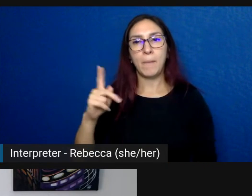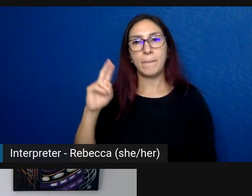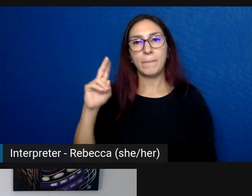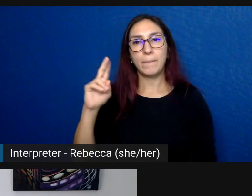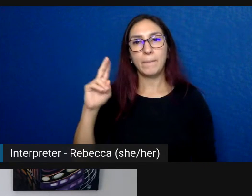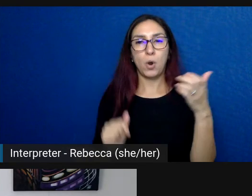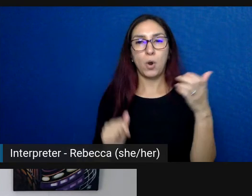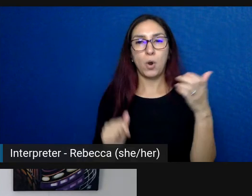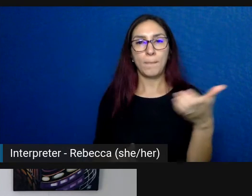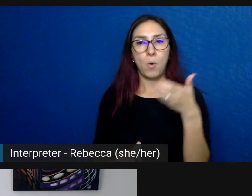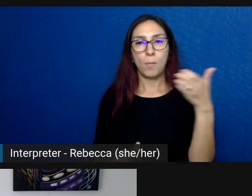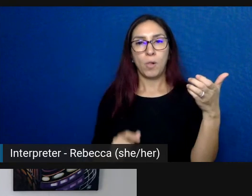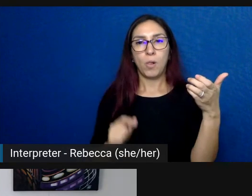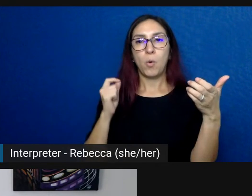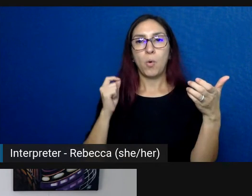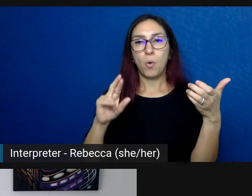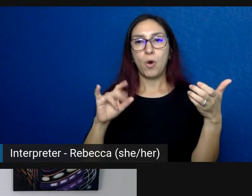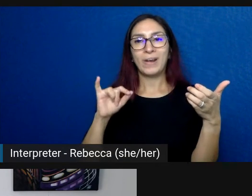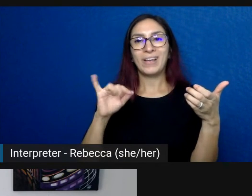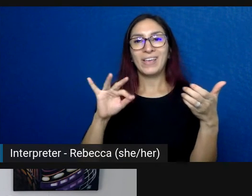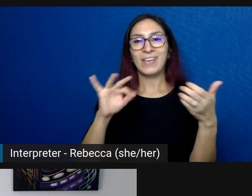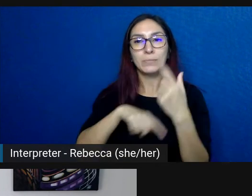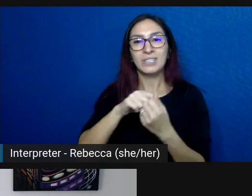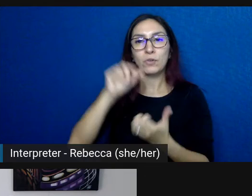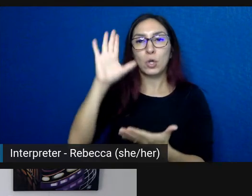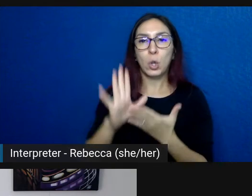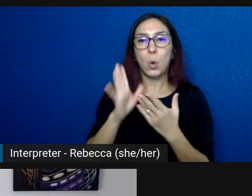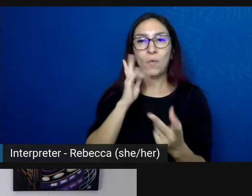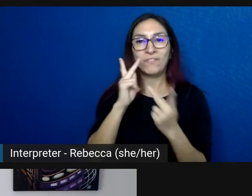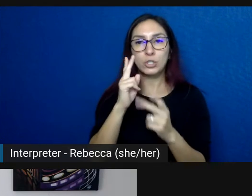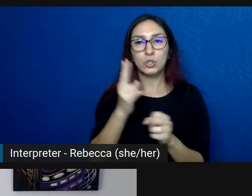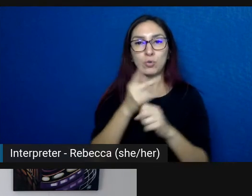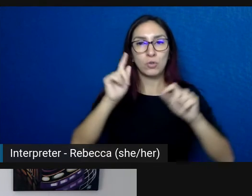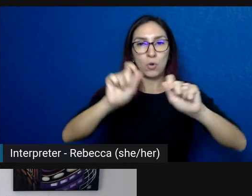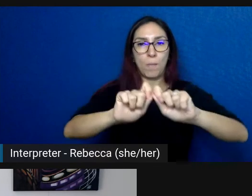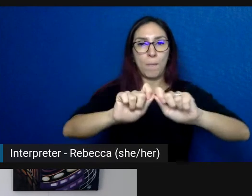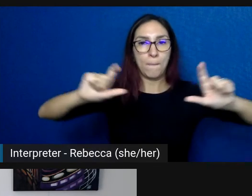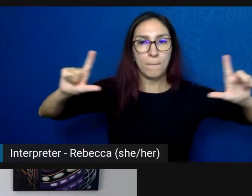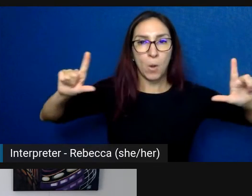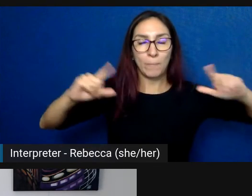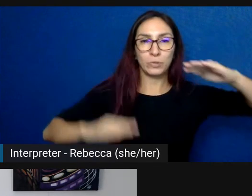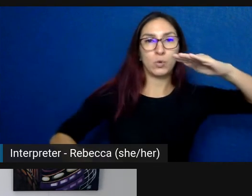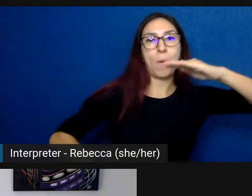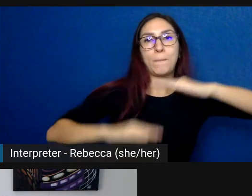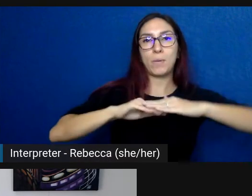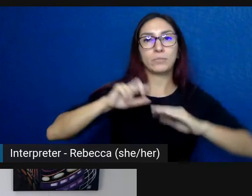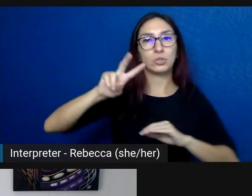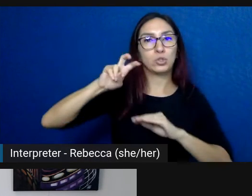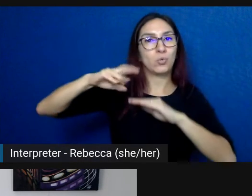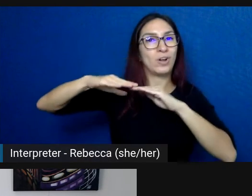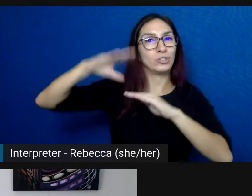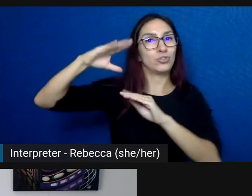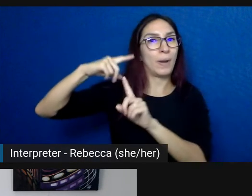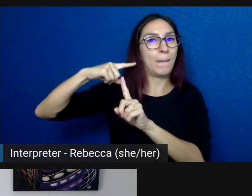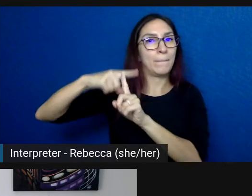Or if a specific low-vision user is zoomed in to the 200 plus percent on their computer,